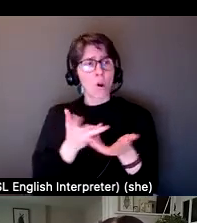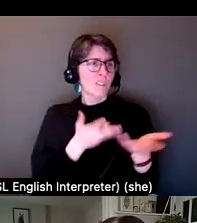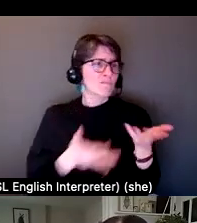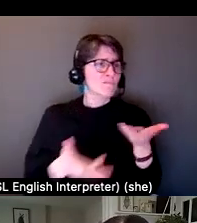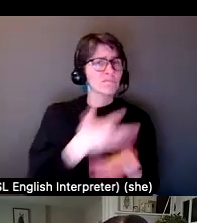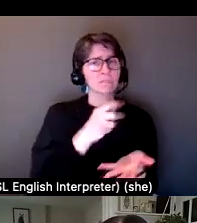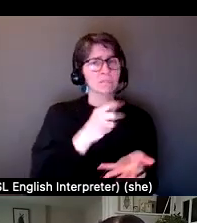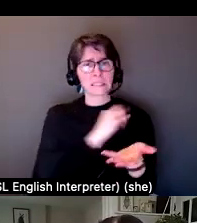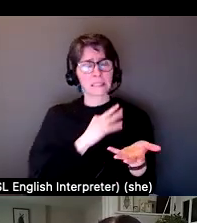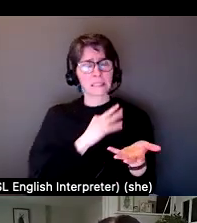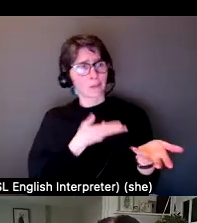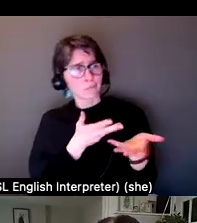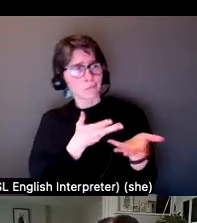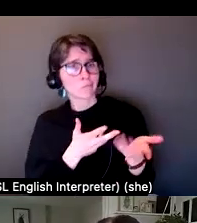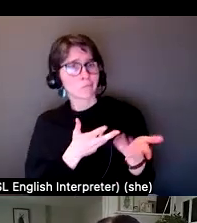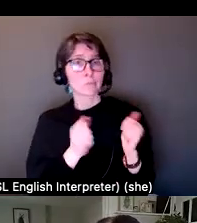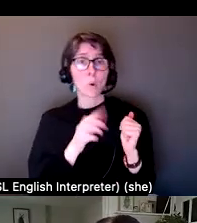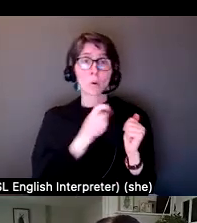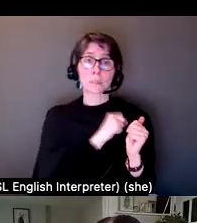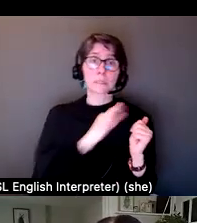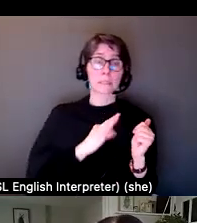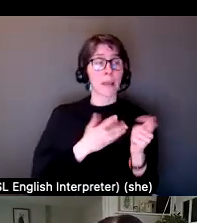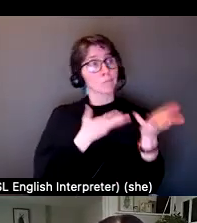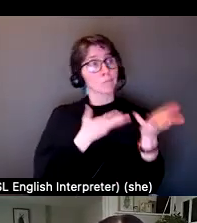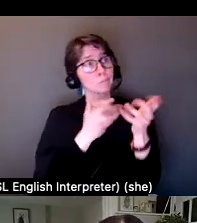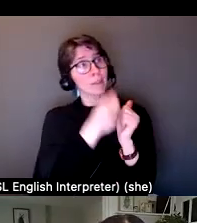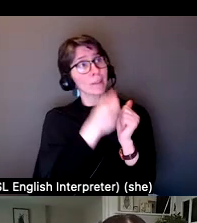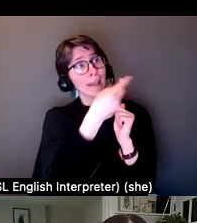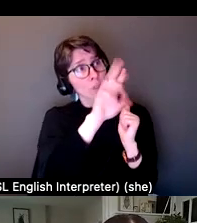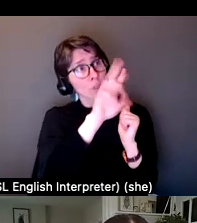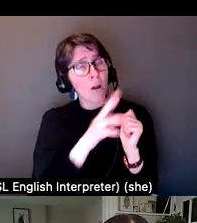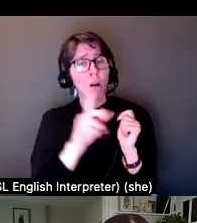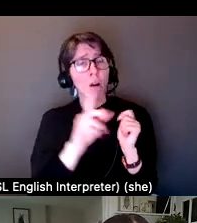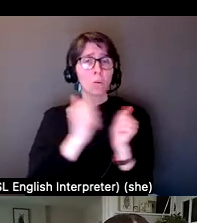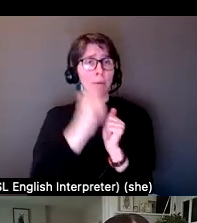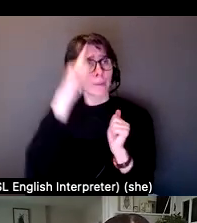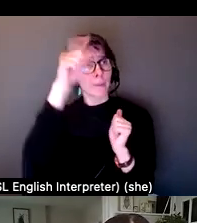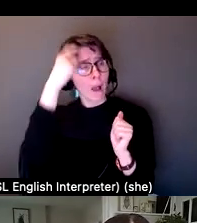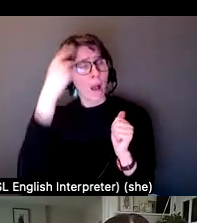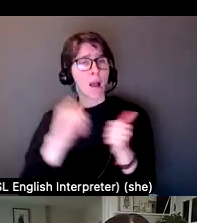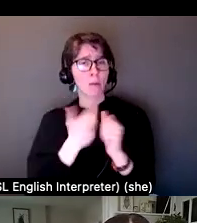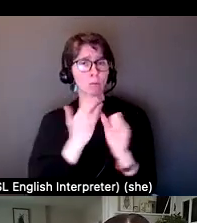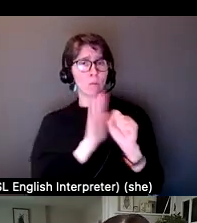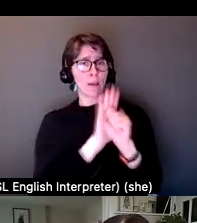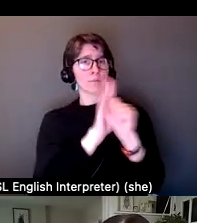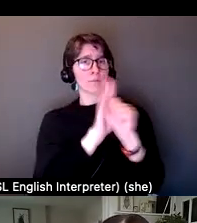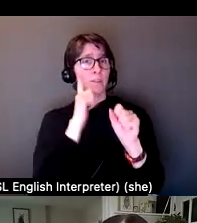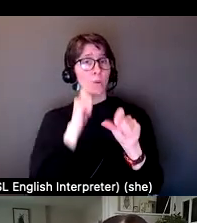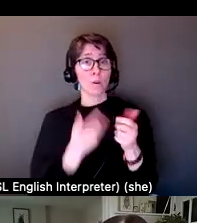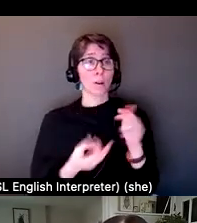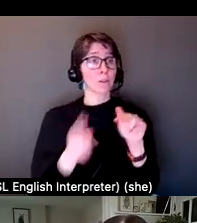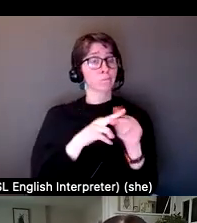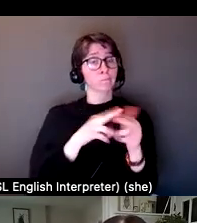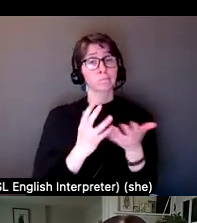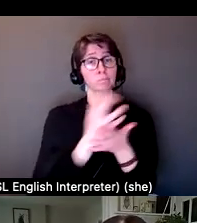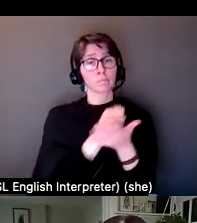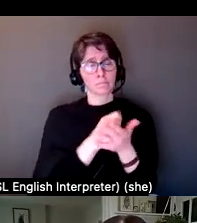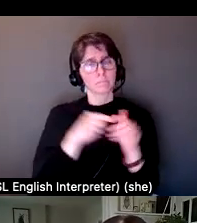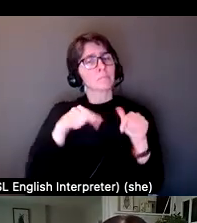their bosses or their HR representatives about their pay. So, thank you for listening. That's all